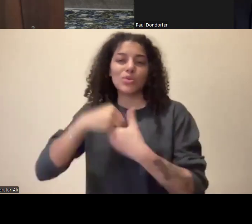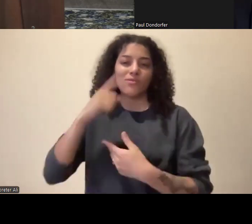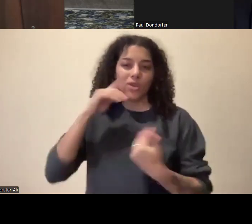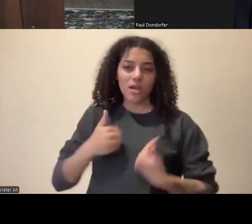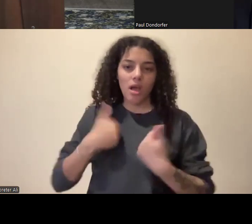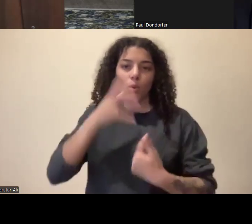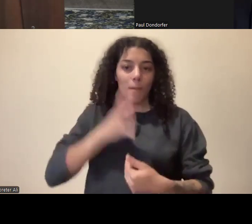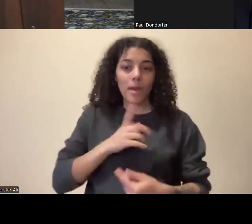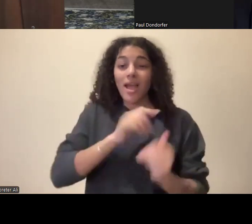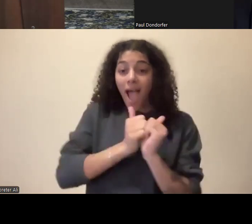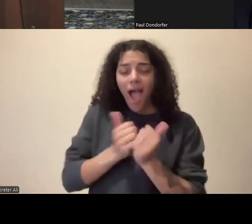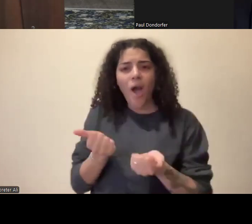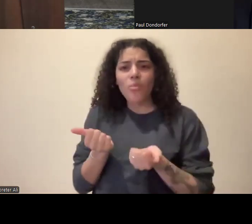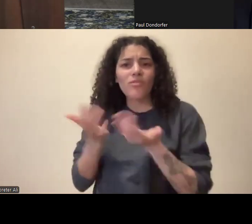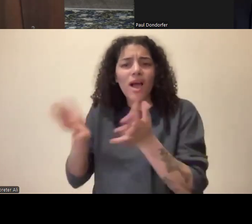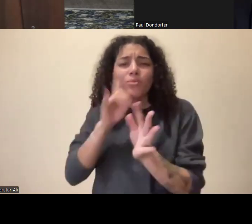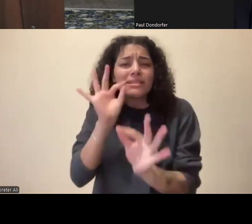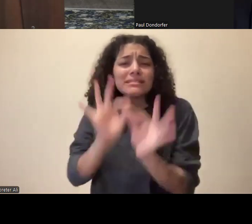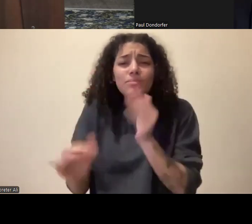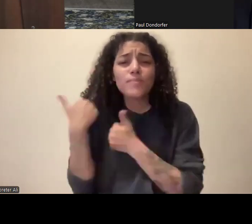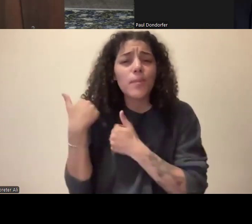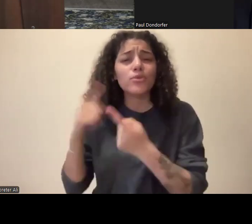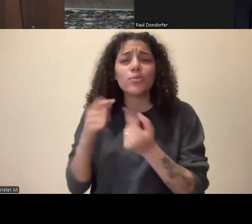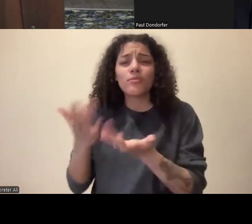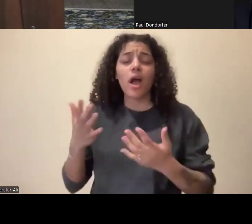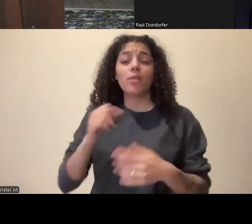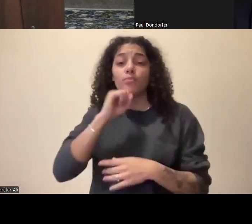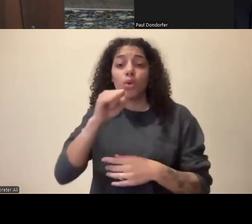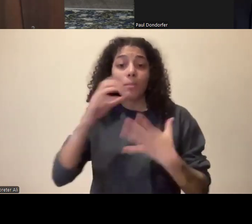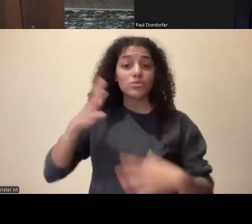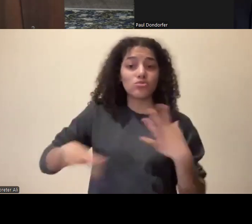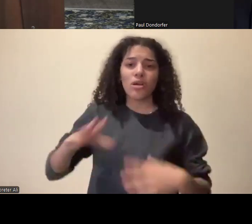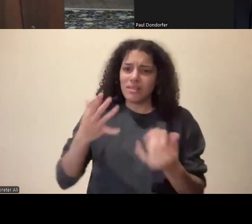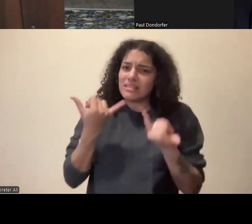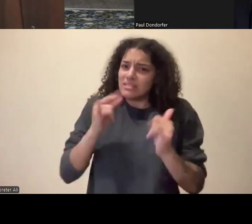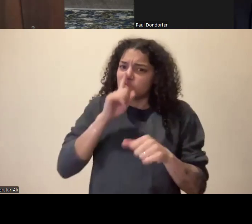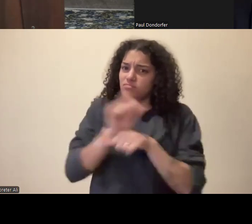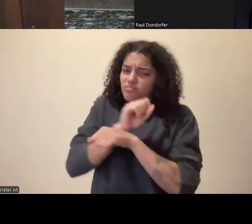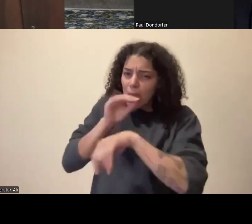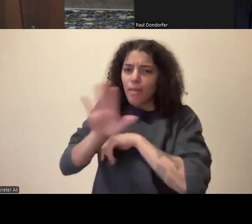of providing a prom dress has made an indelible impact in so many lives Now therefore let it be